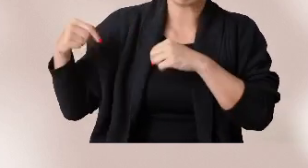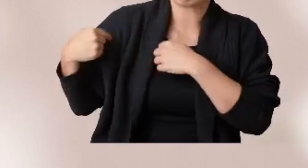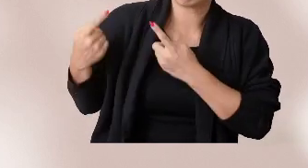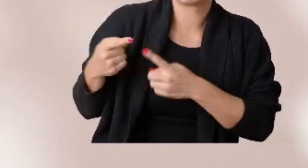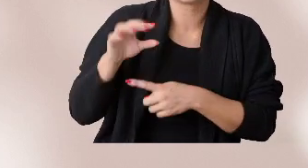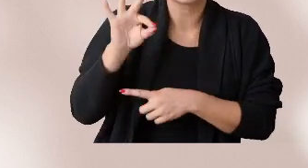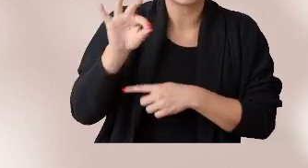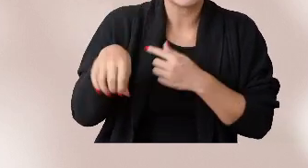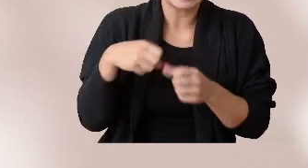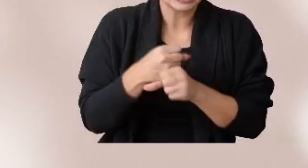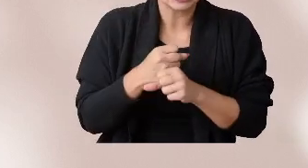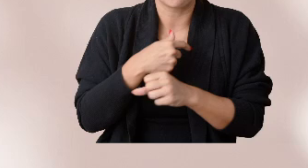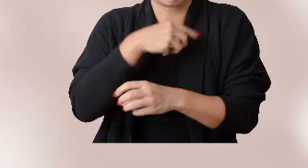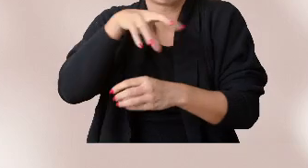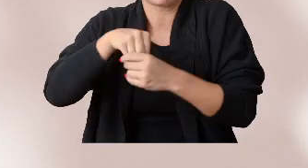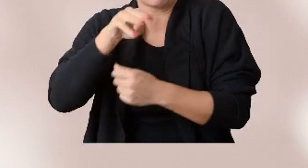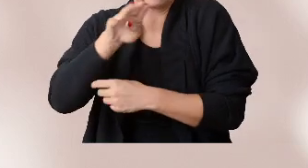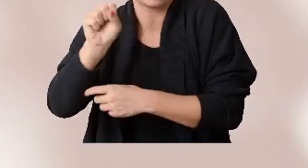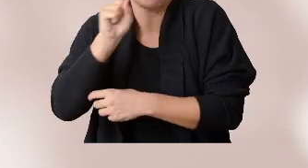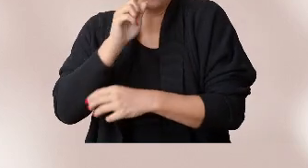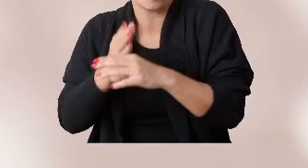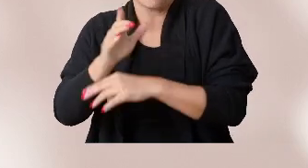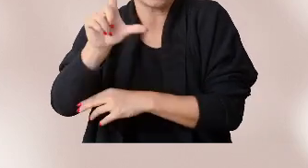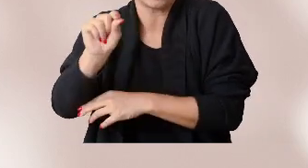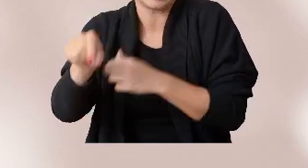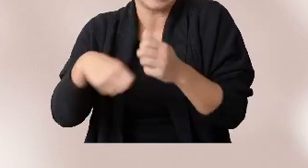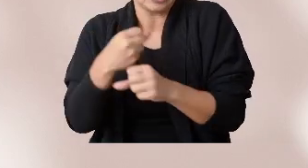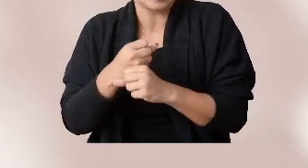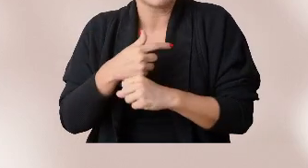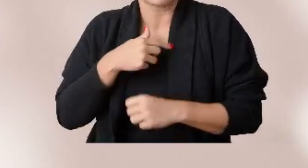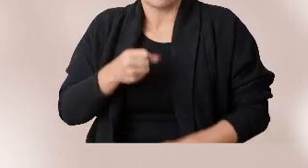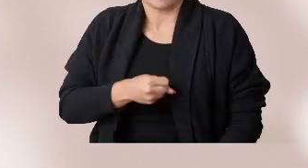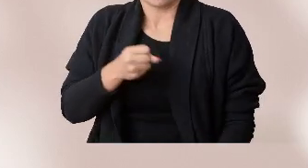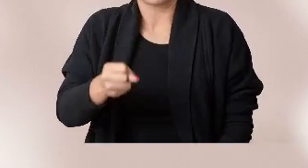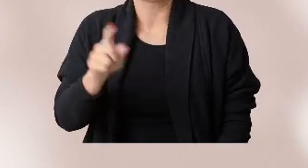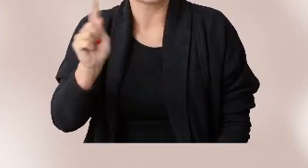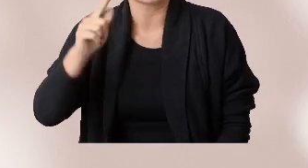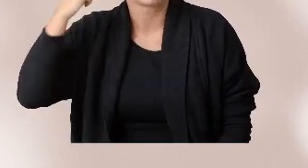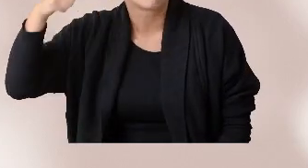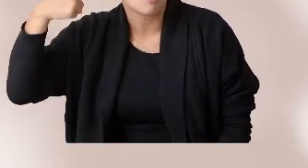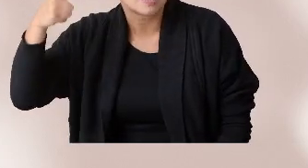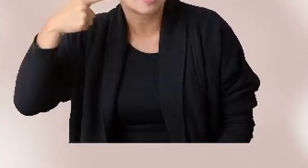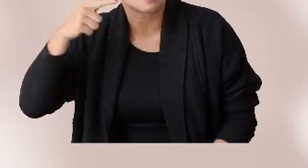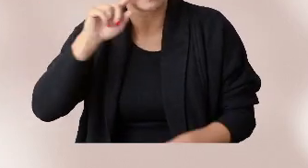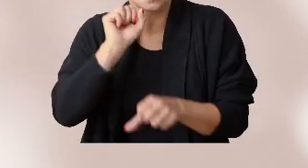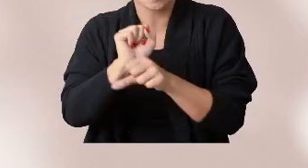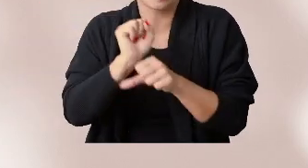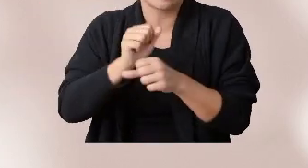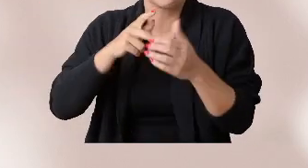nine years, I've been at the company over 20. I was hired in London to work on a little product called Hotmail.